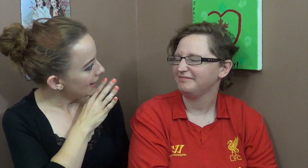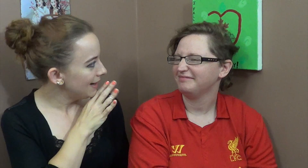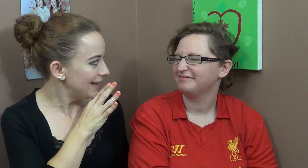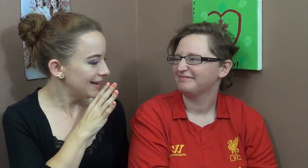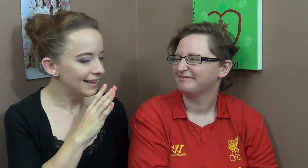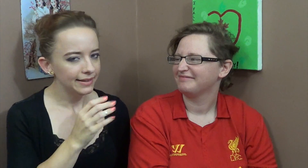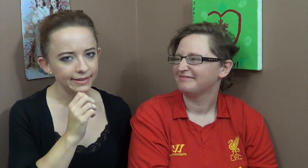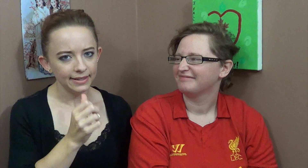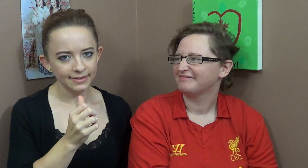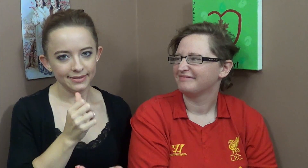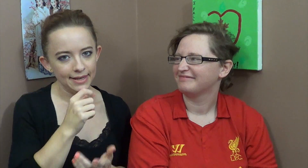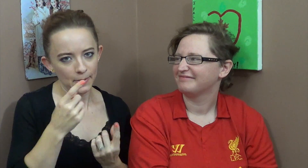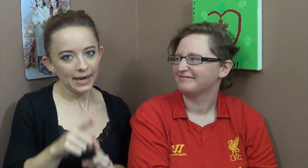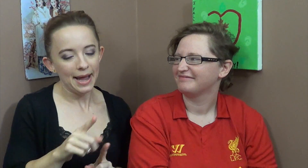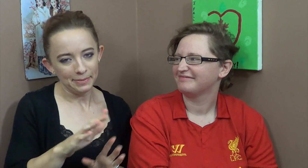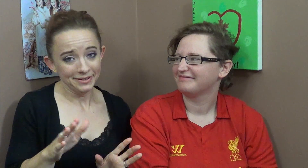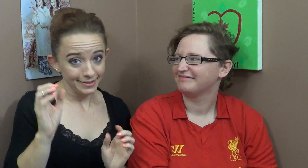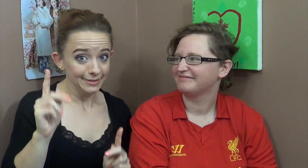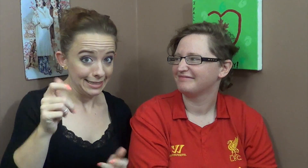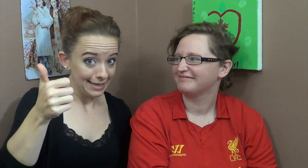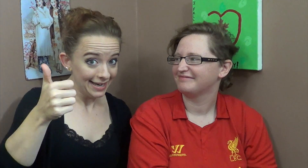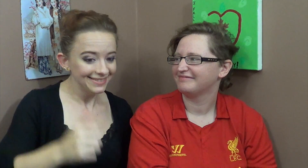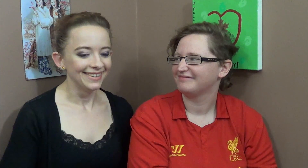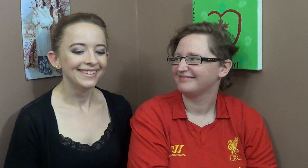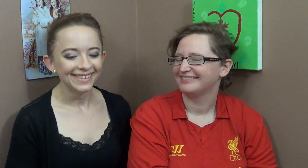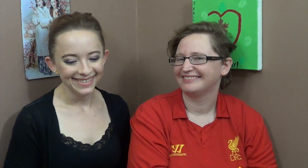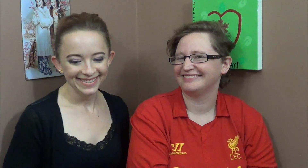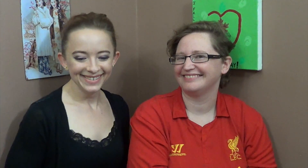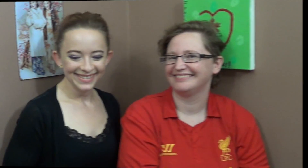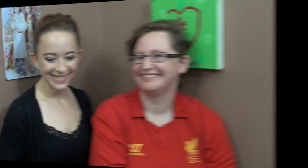la la la la la la. Like that's not what happens. Alright?